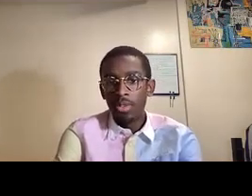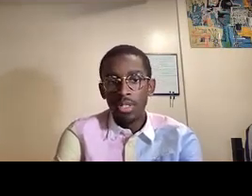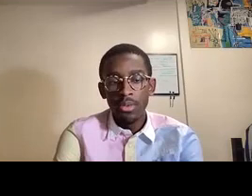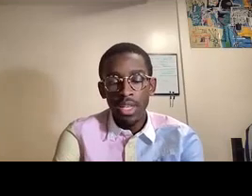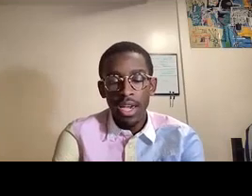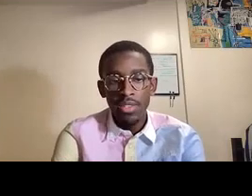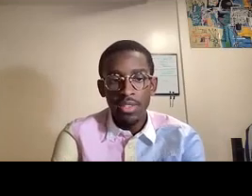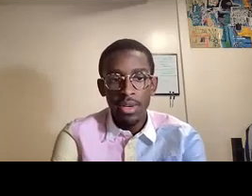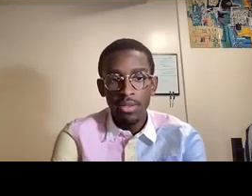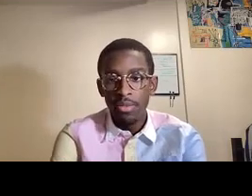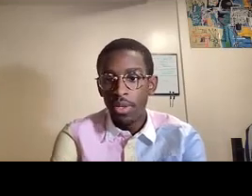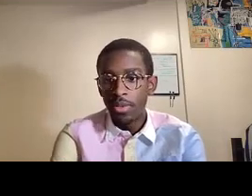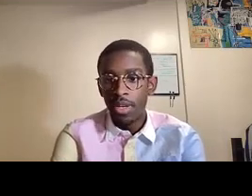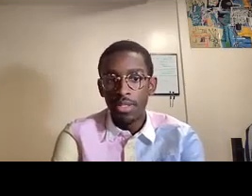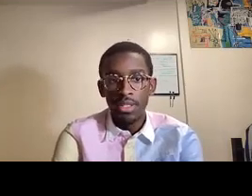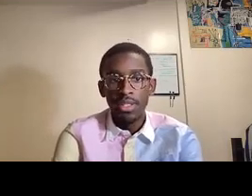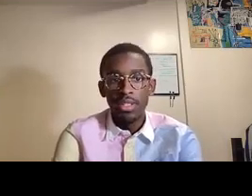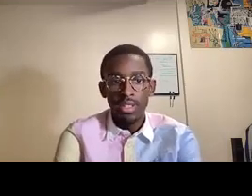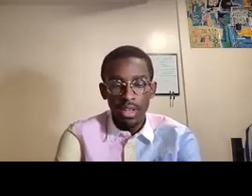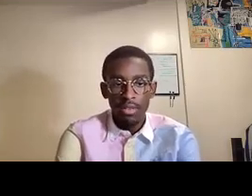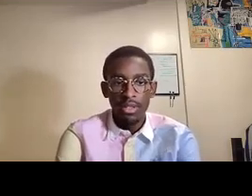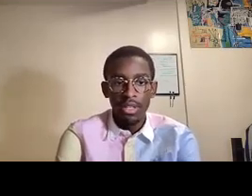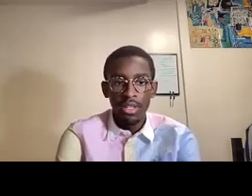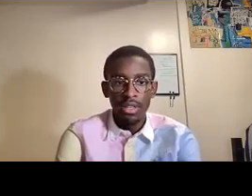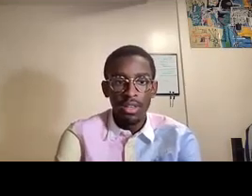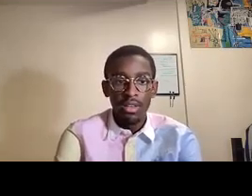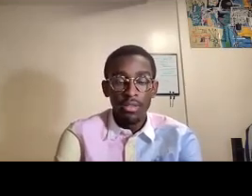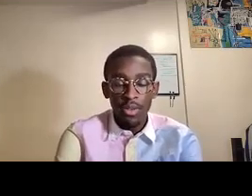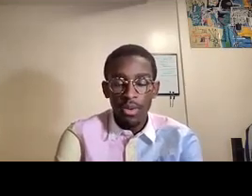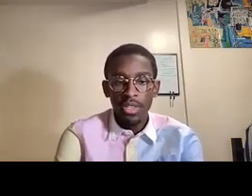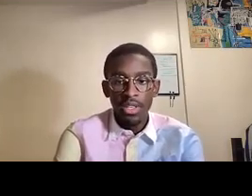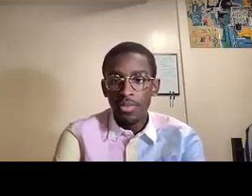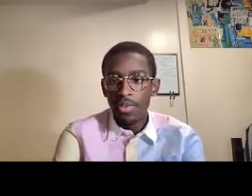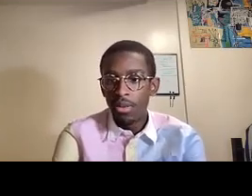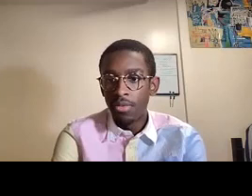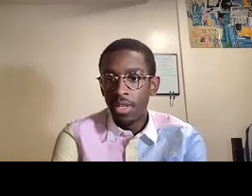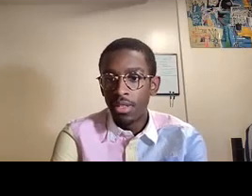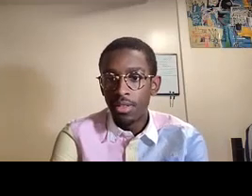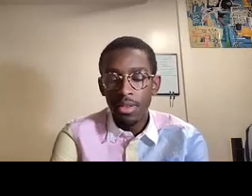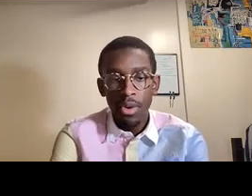didn't really ask him how he felt about it, he definitely felt it within himself and it brought